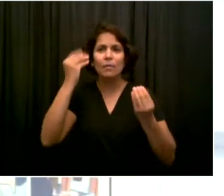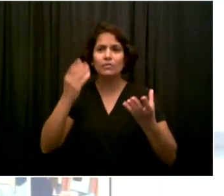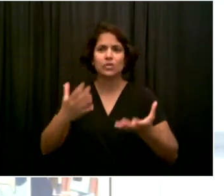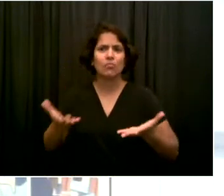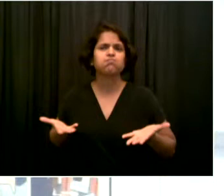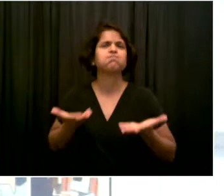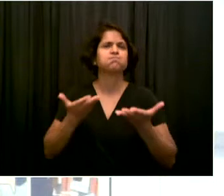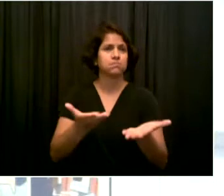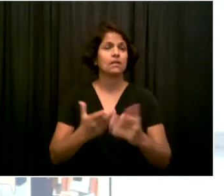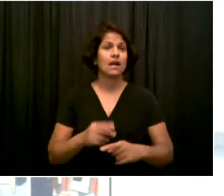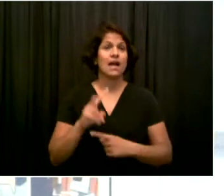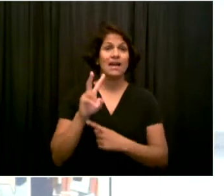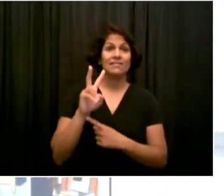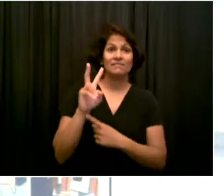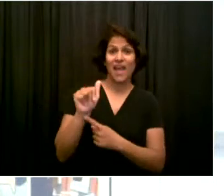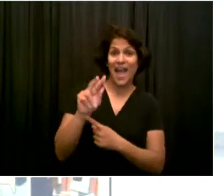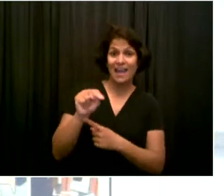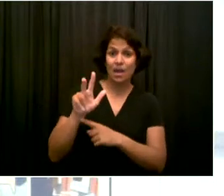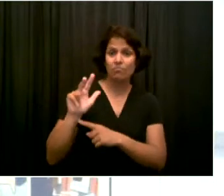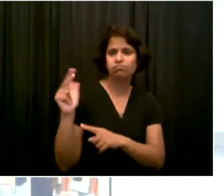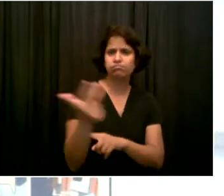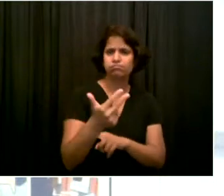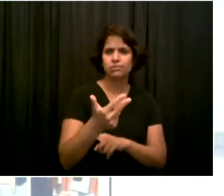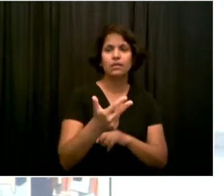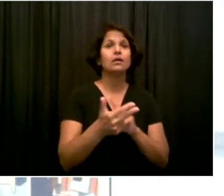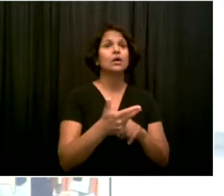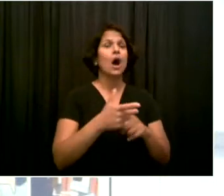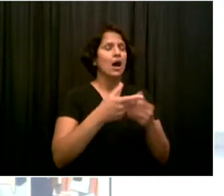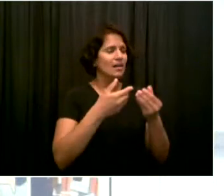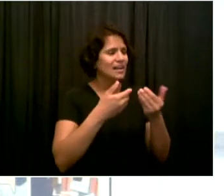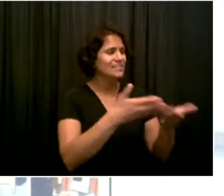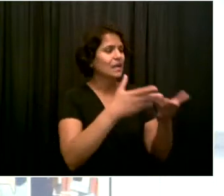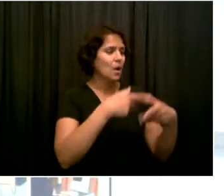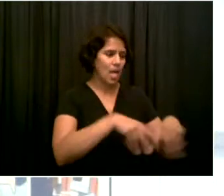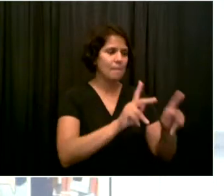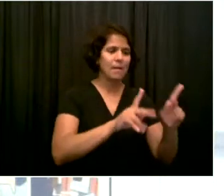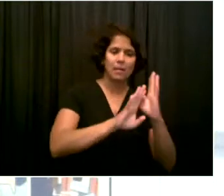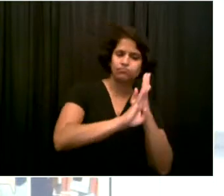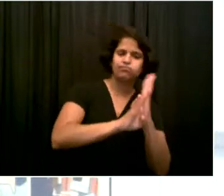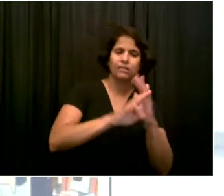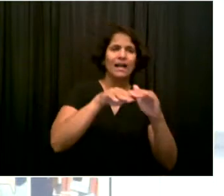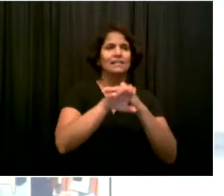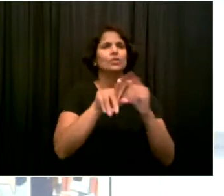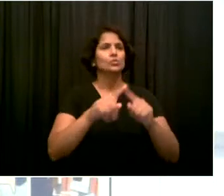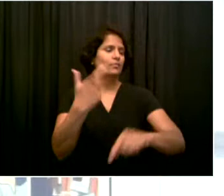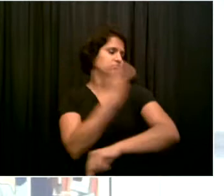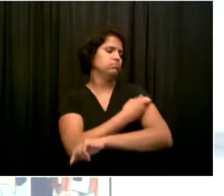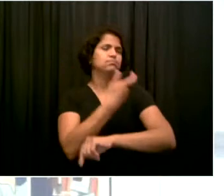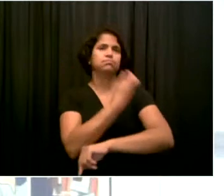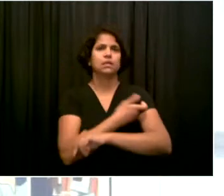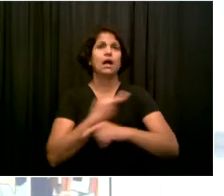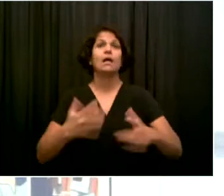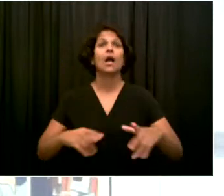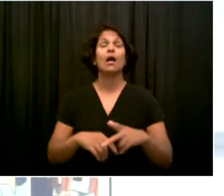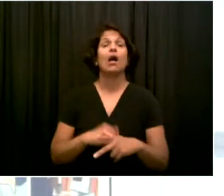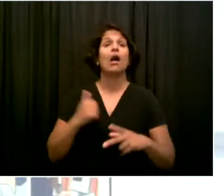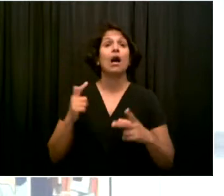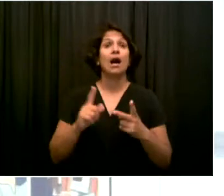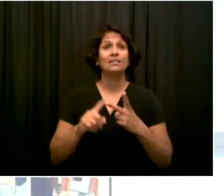WE ALIGN ALL OF OUR RESOURCES AROUND THAT IS MOLBIE UNITS